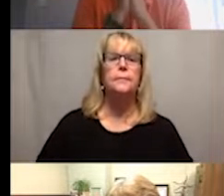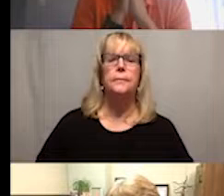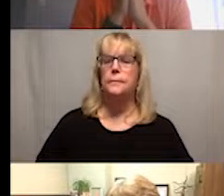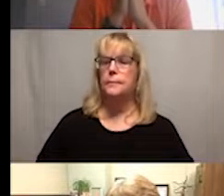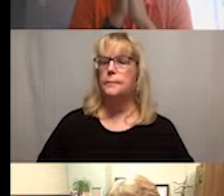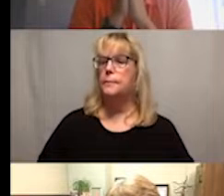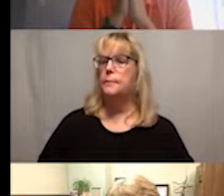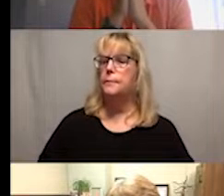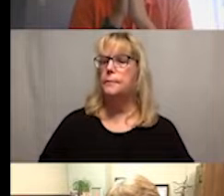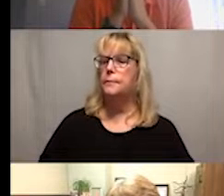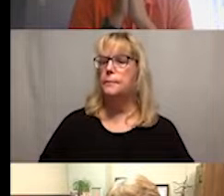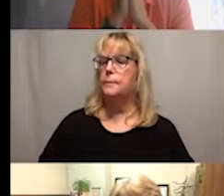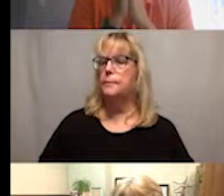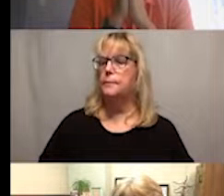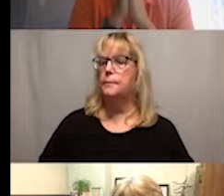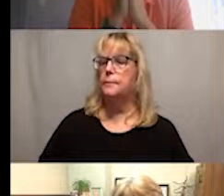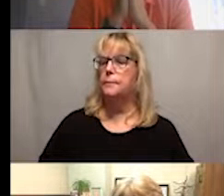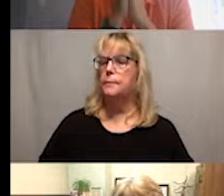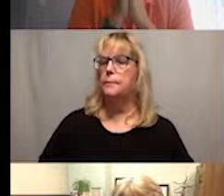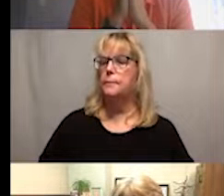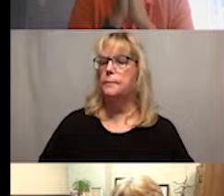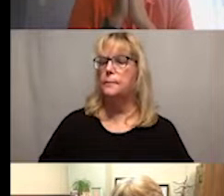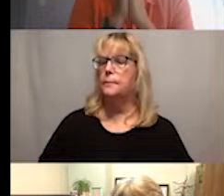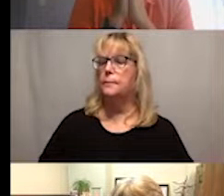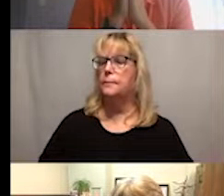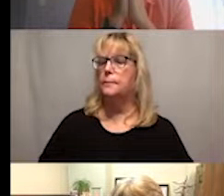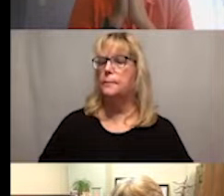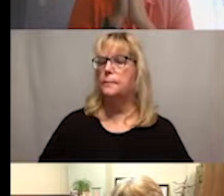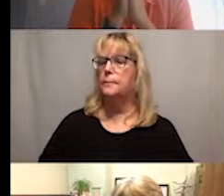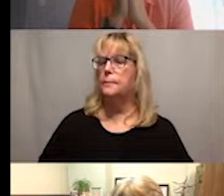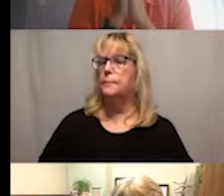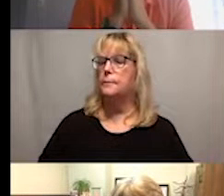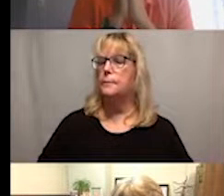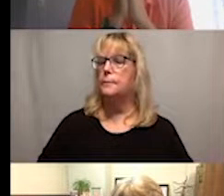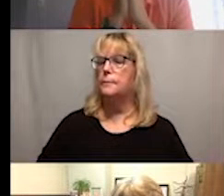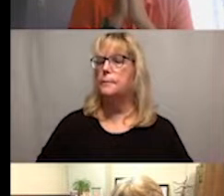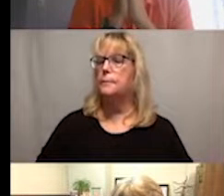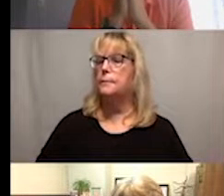worked there for at least 90 days and you and your counselor agree that things are going well.